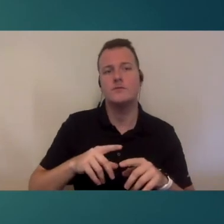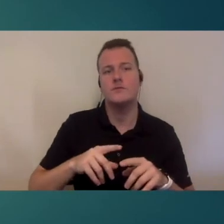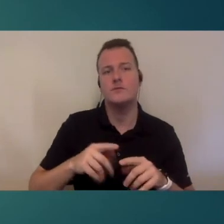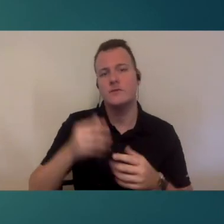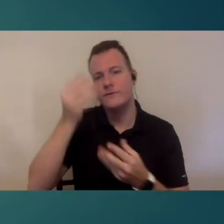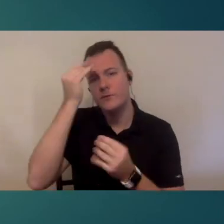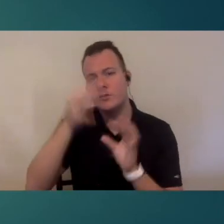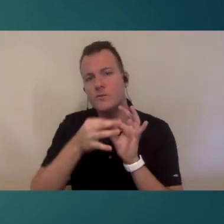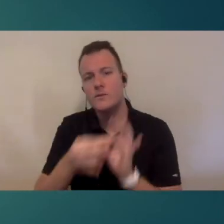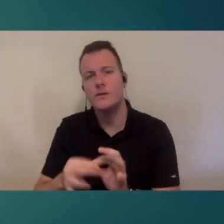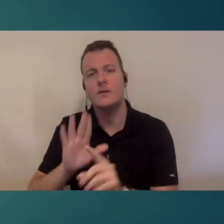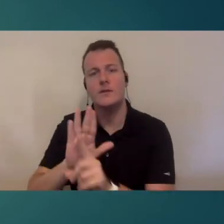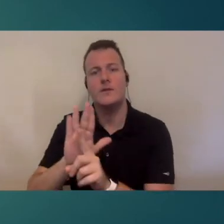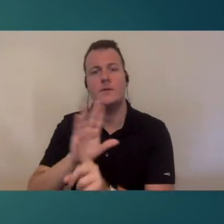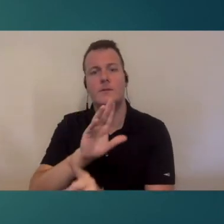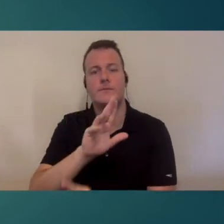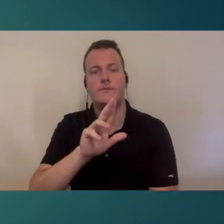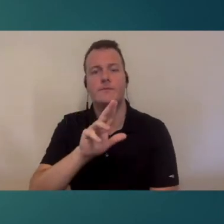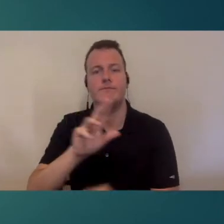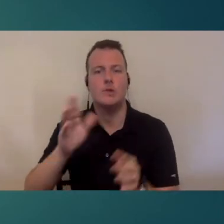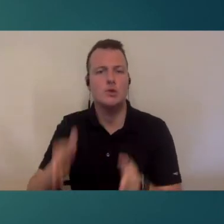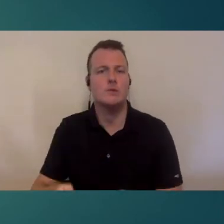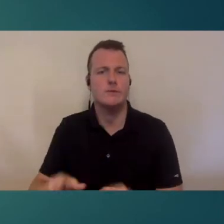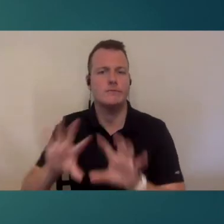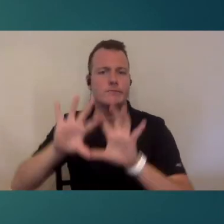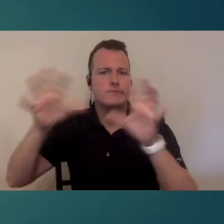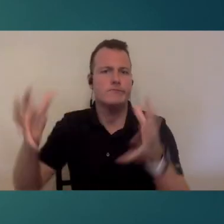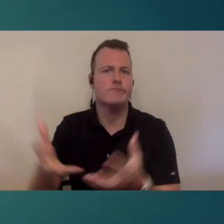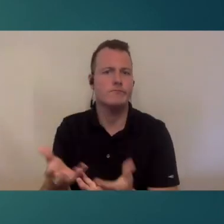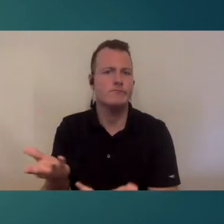about kind of the person as a whole?